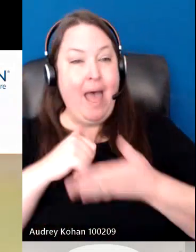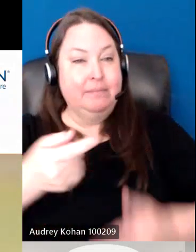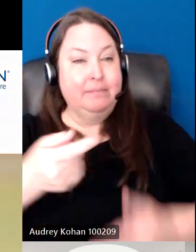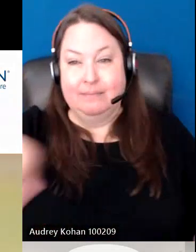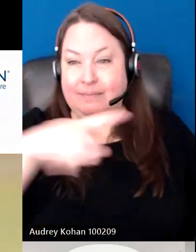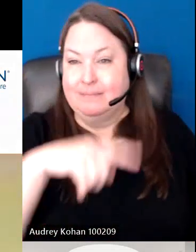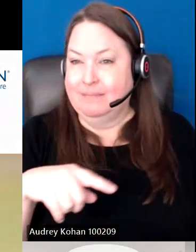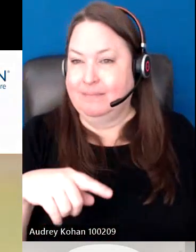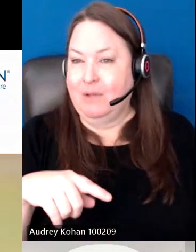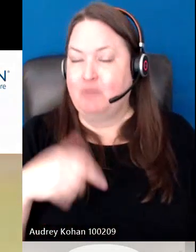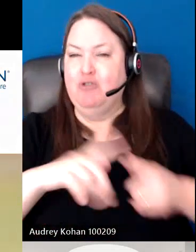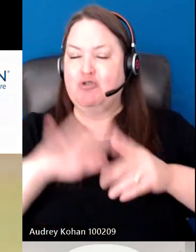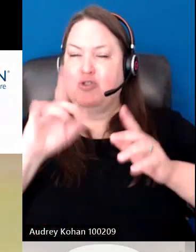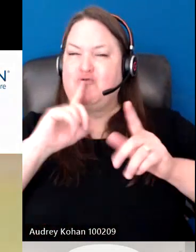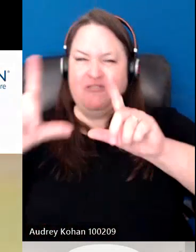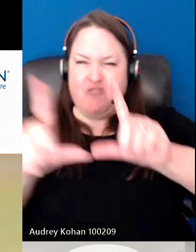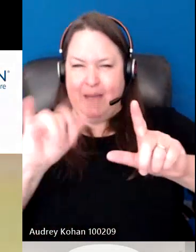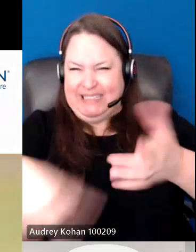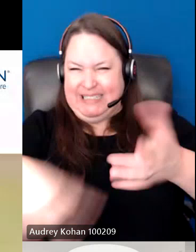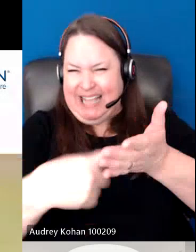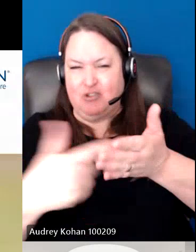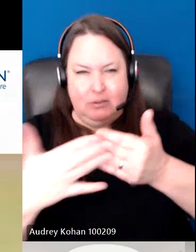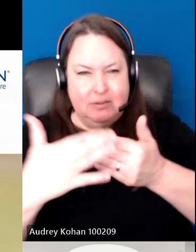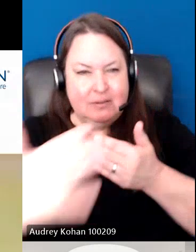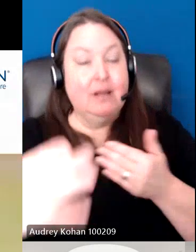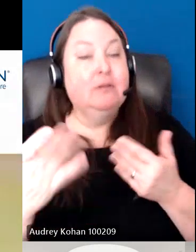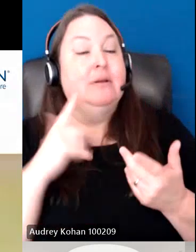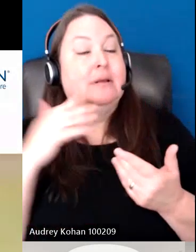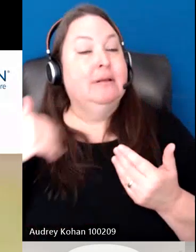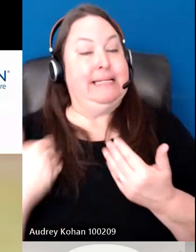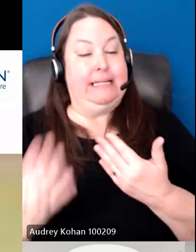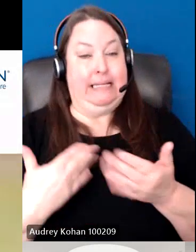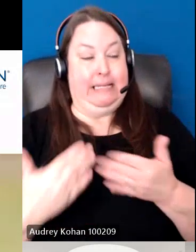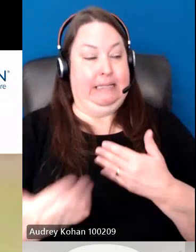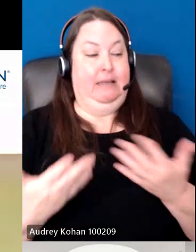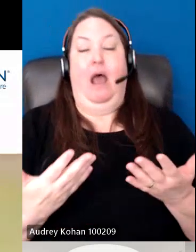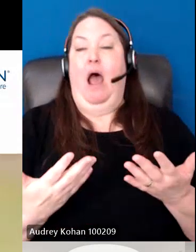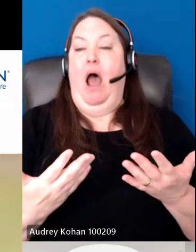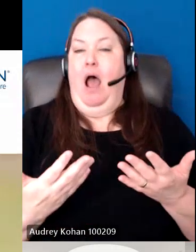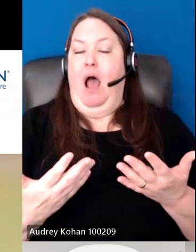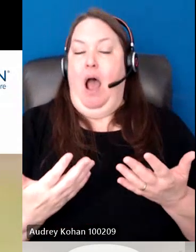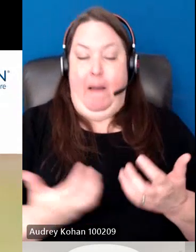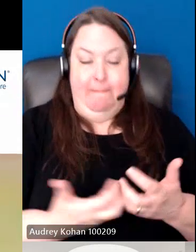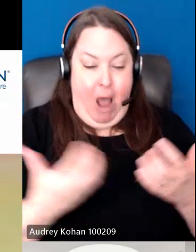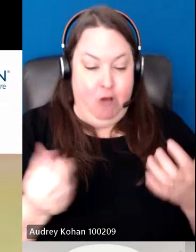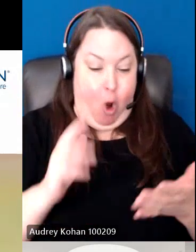frame the discussion moving forward because even if much most or perhaps all of what we focus on